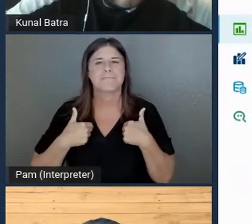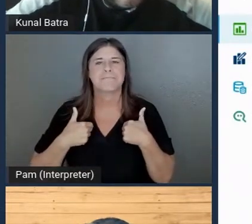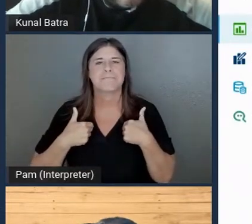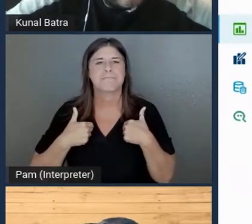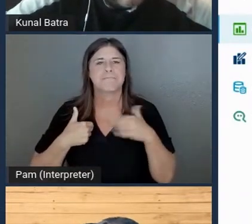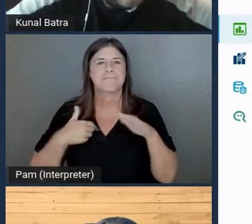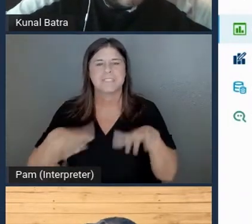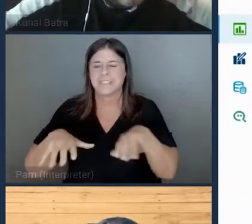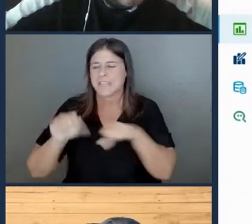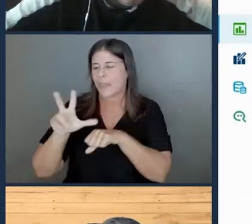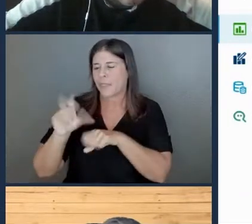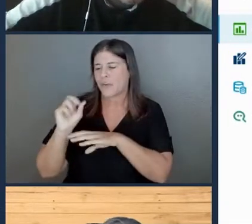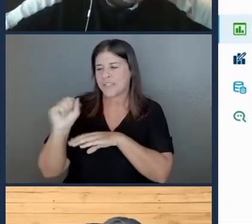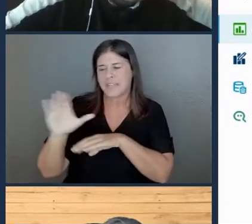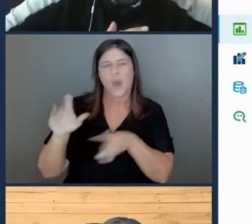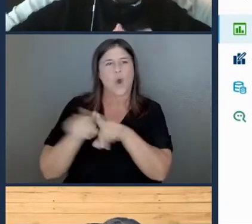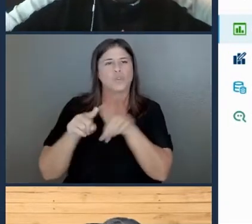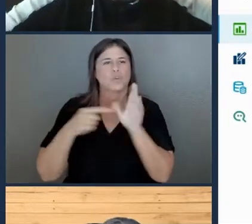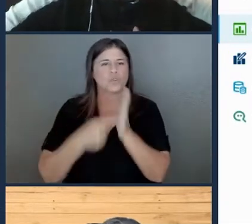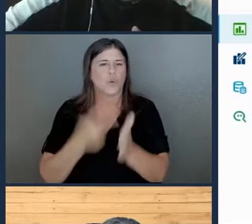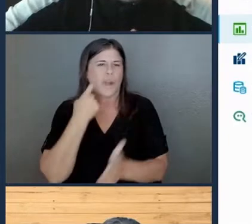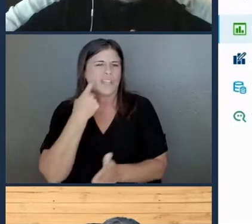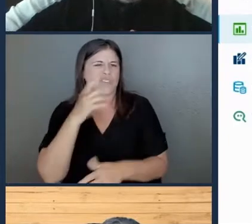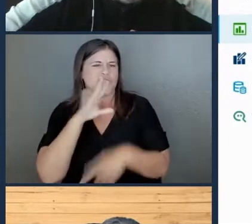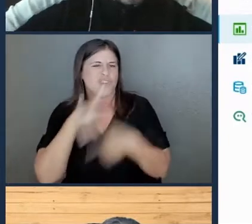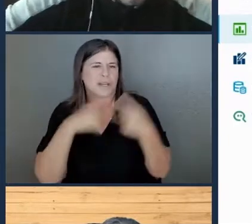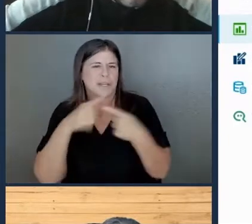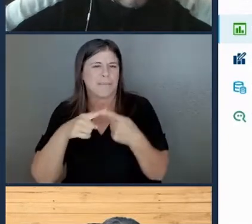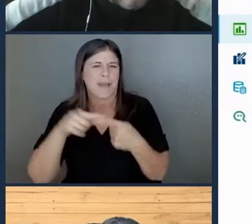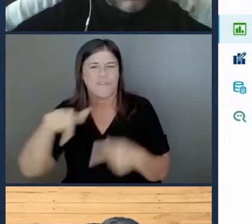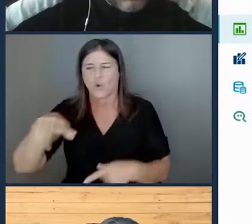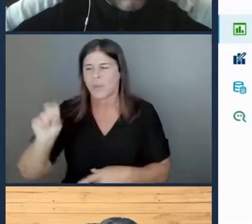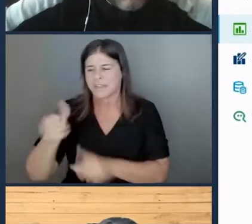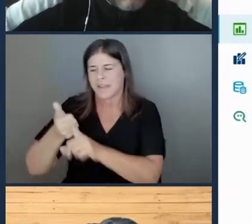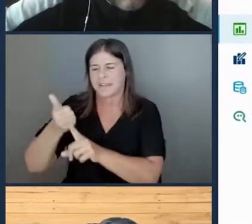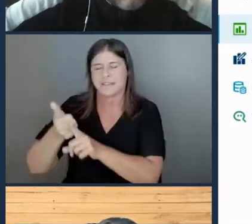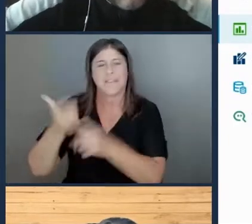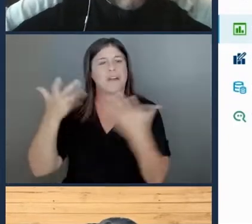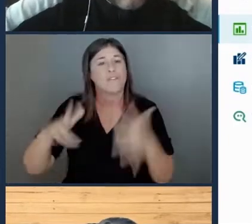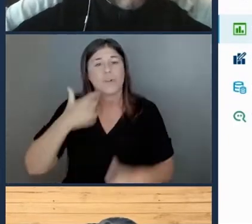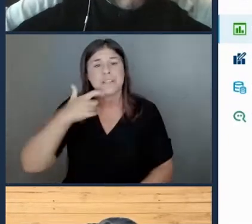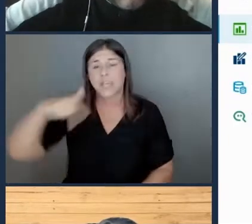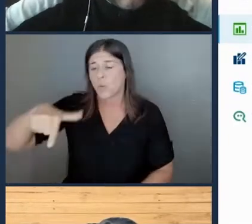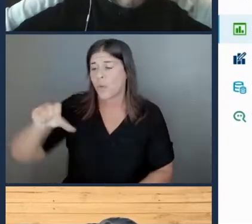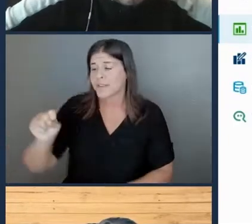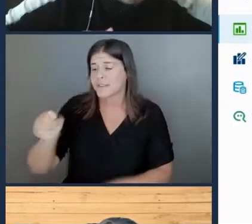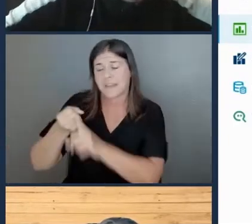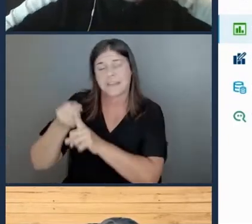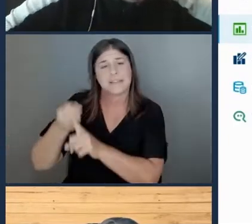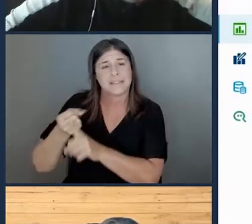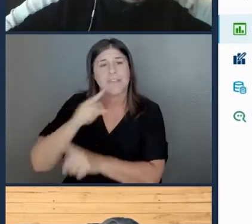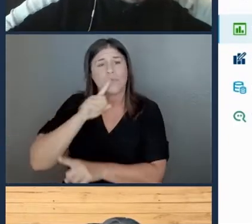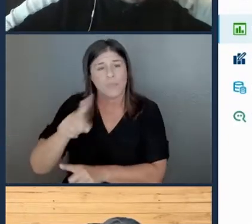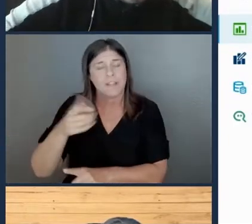and also show what I just talked about QuickSight. So QuickSight, as I said, makes your data speak.